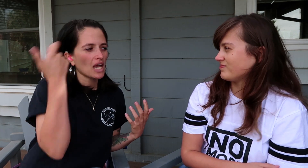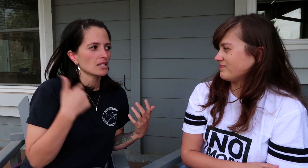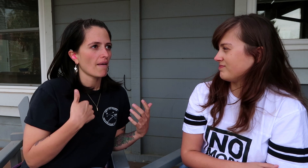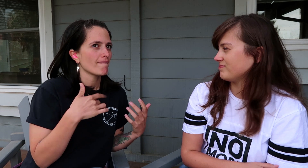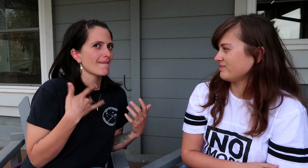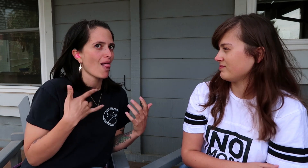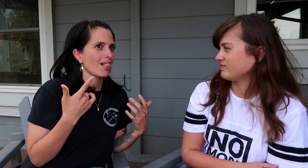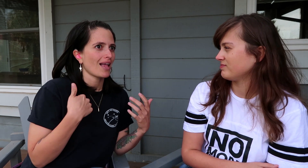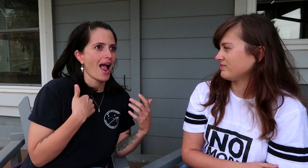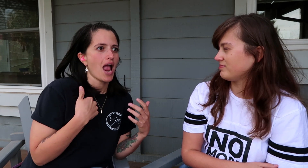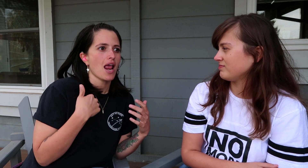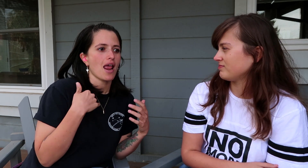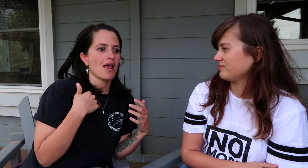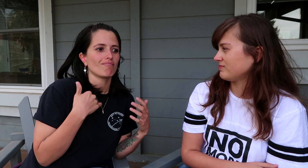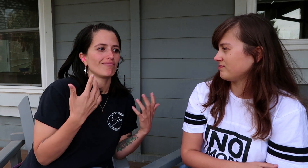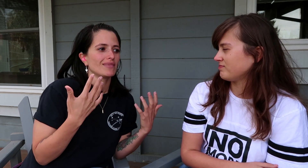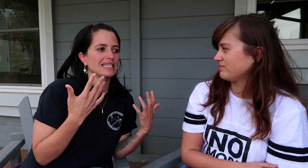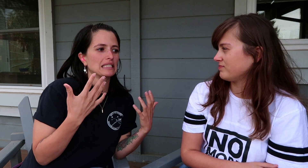because I felt like